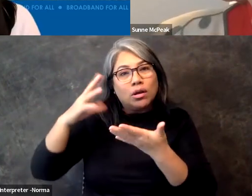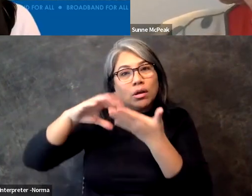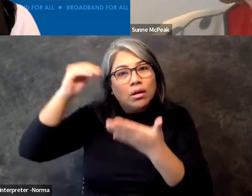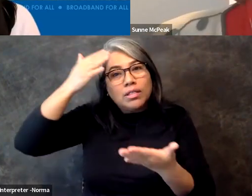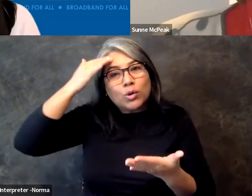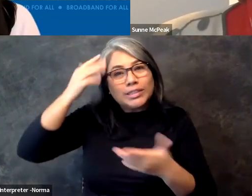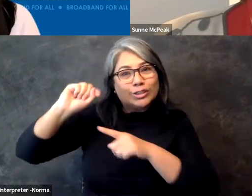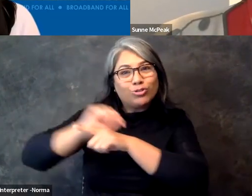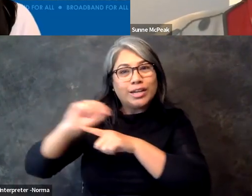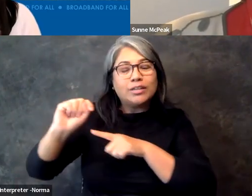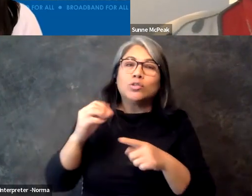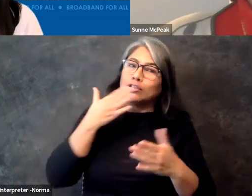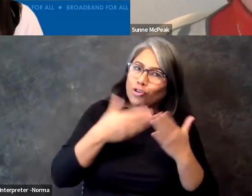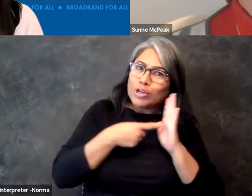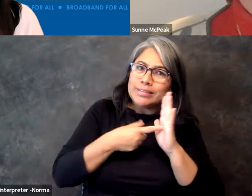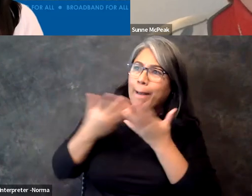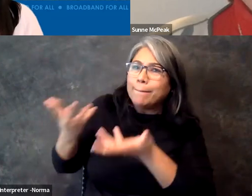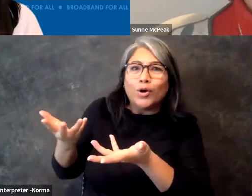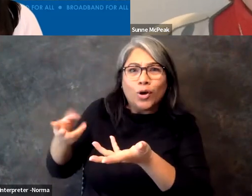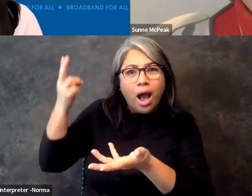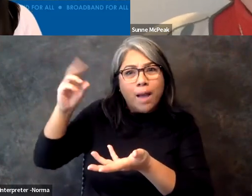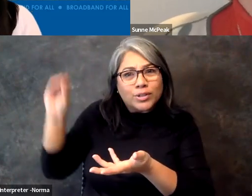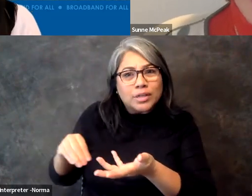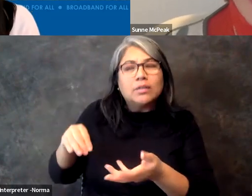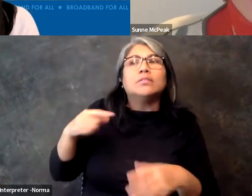what we need to manage to and plan to be able to address.